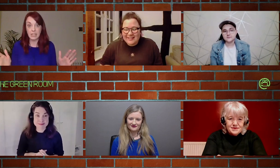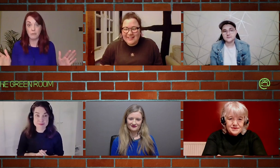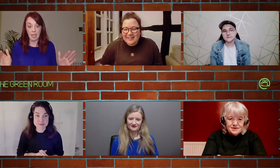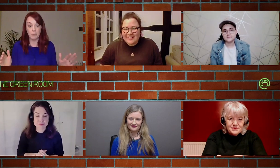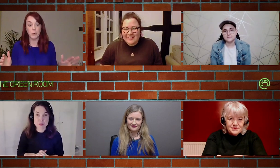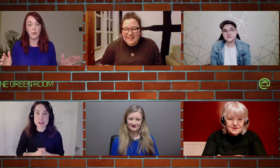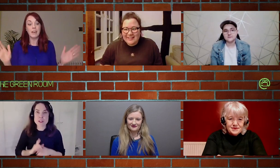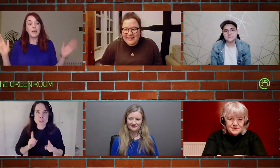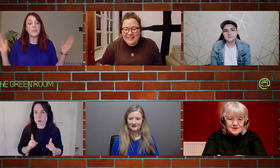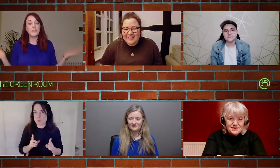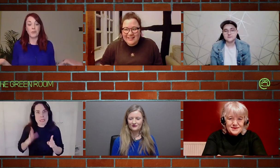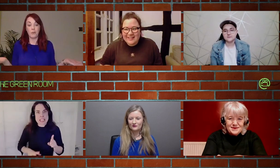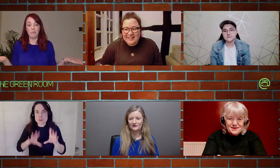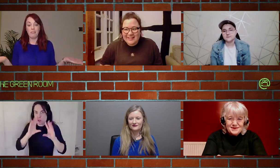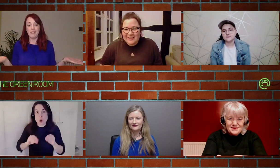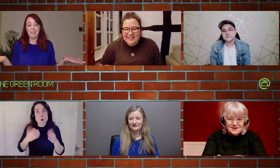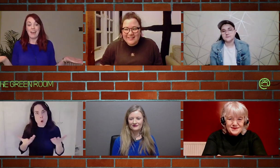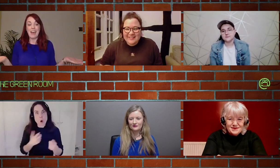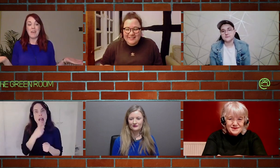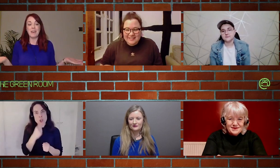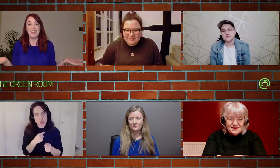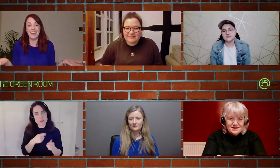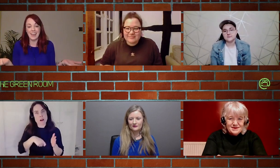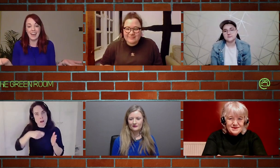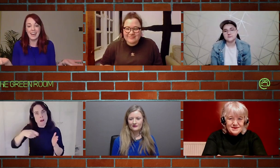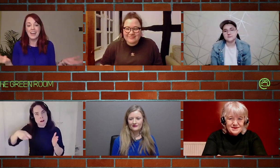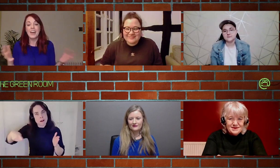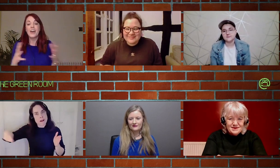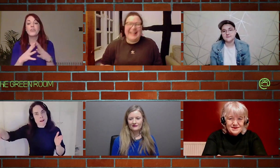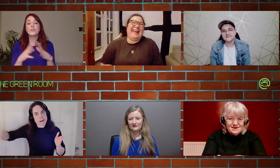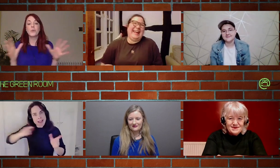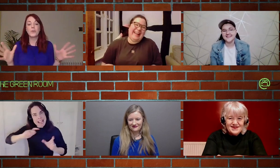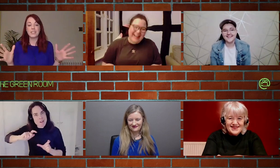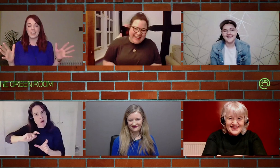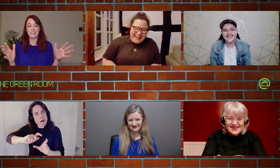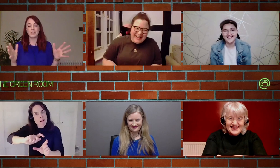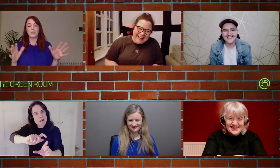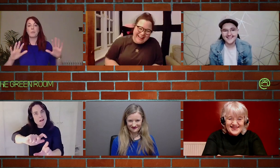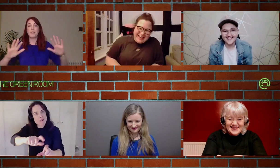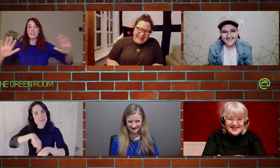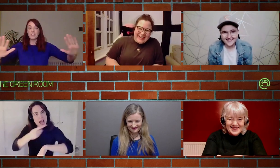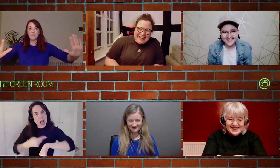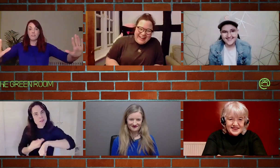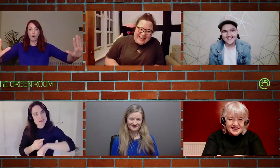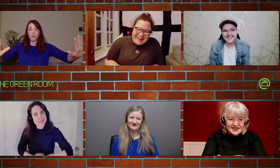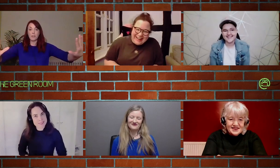we kept going. So, there's loads of things we can talk about. That's the informal